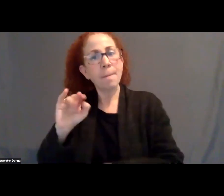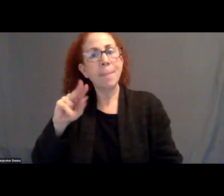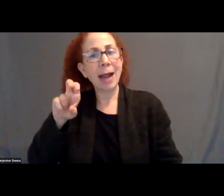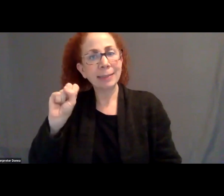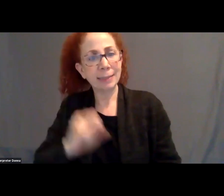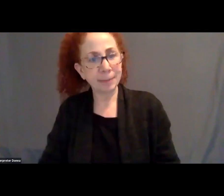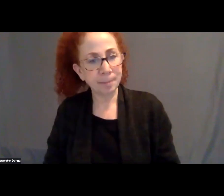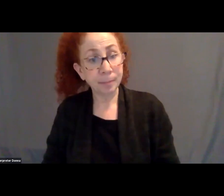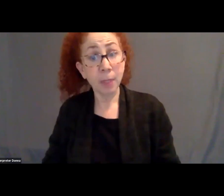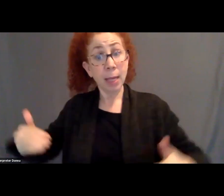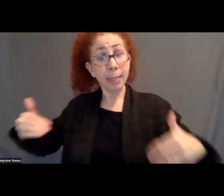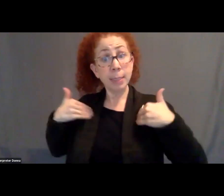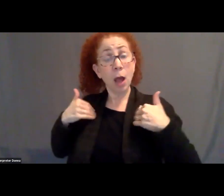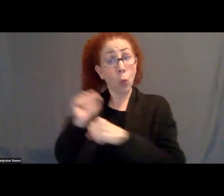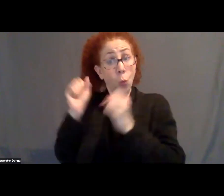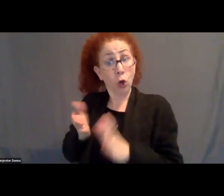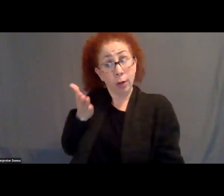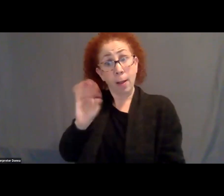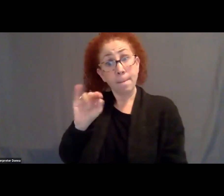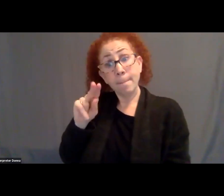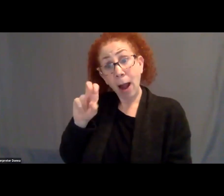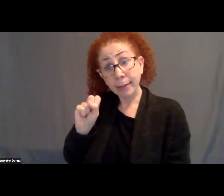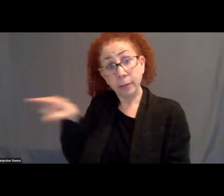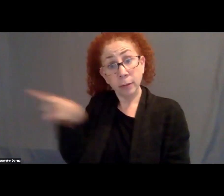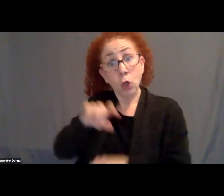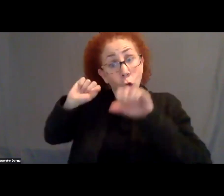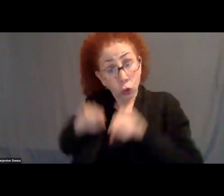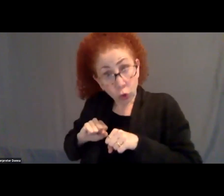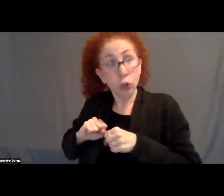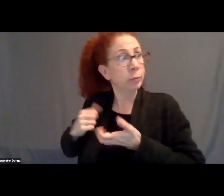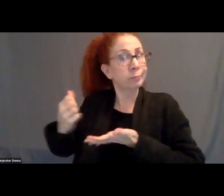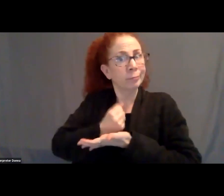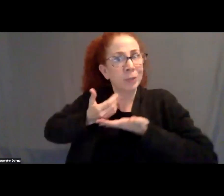Young mine workers were able to accumulate resources, as